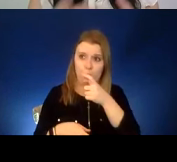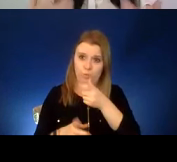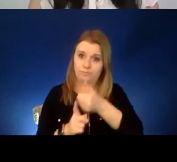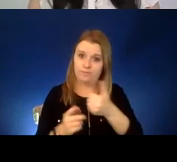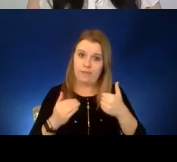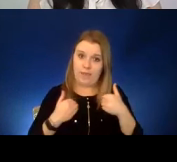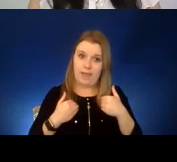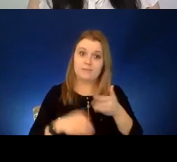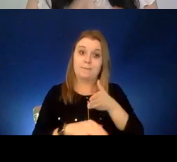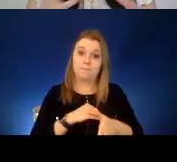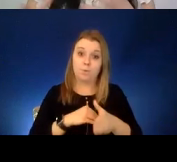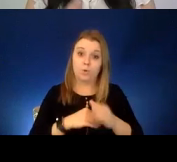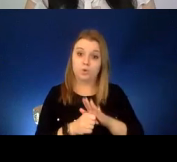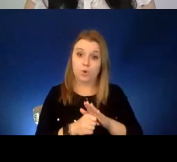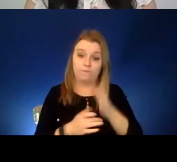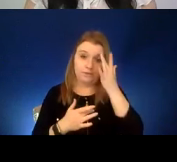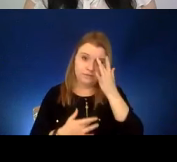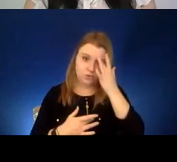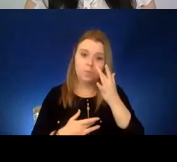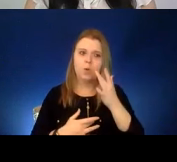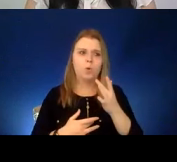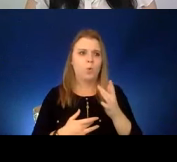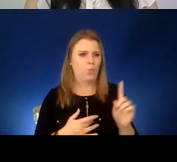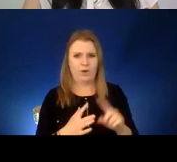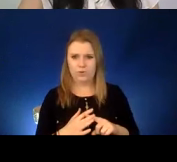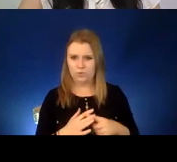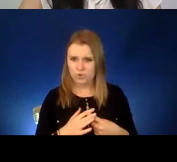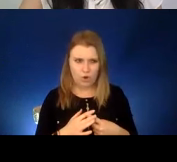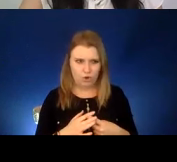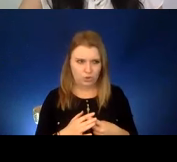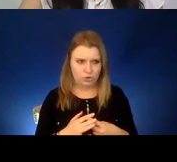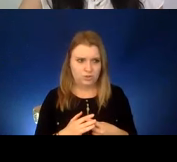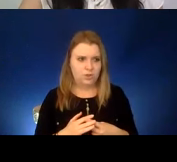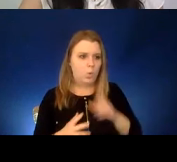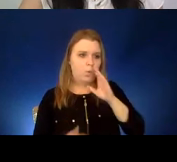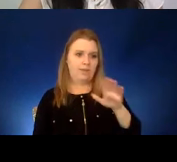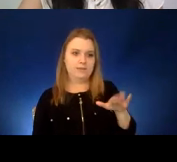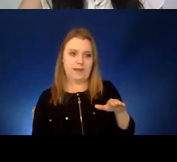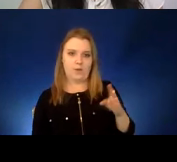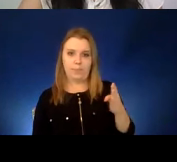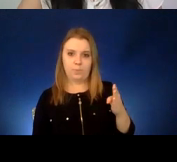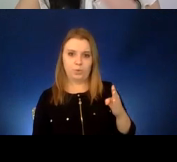who wants to go to the zoo, where am I gonna tell them to start their experience? It's gonna be down here at this blue dot at the bottom